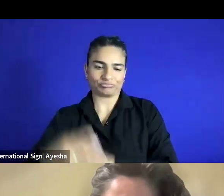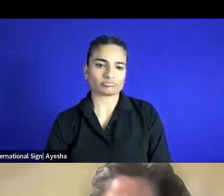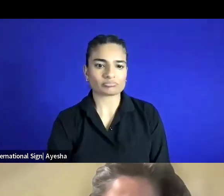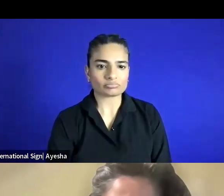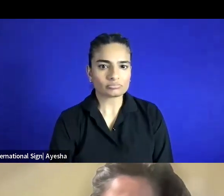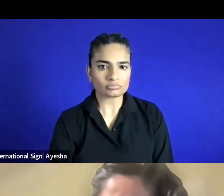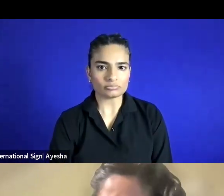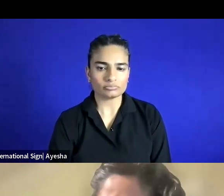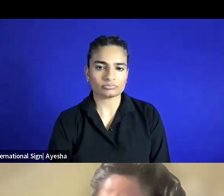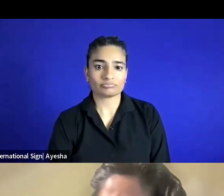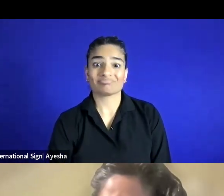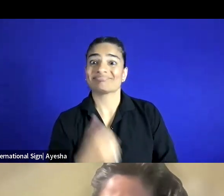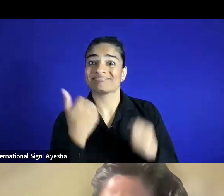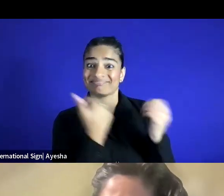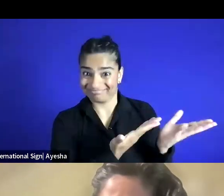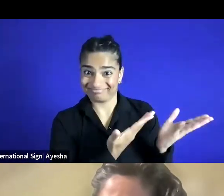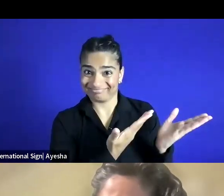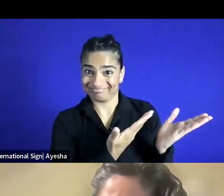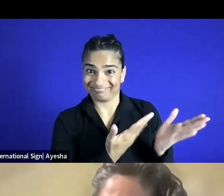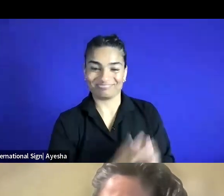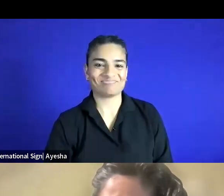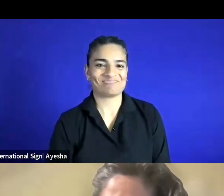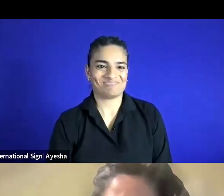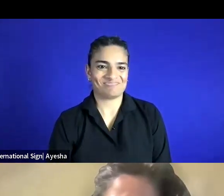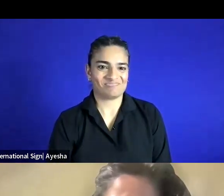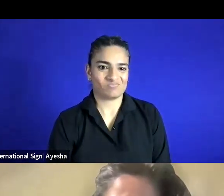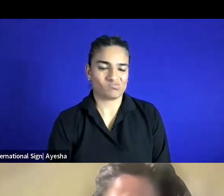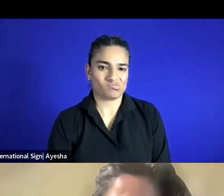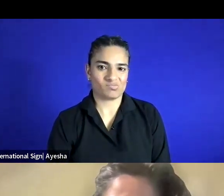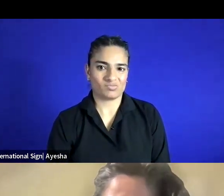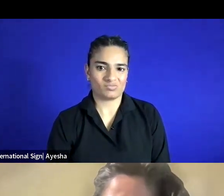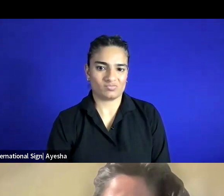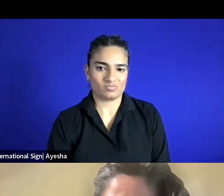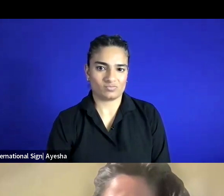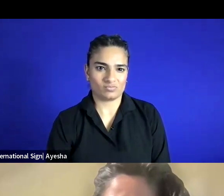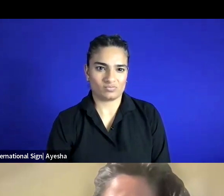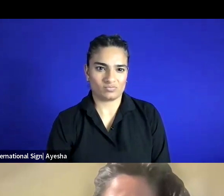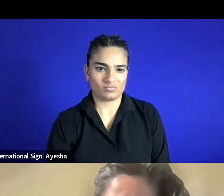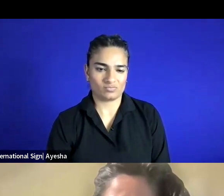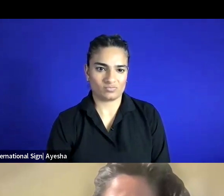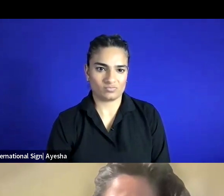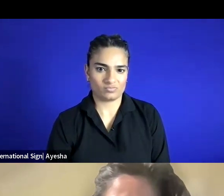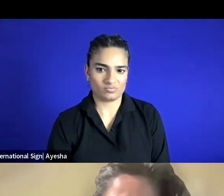Oh yeah. And so on. I think that's Tina.